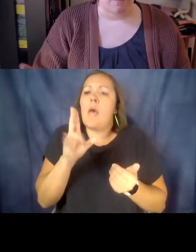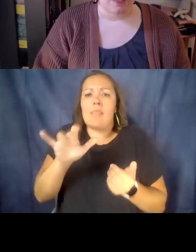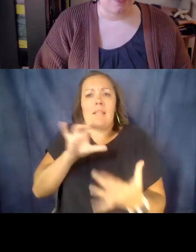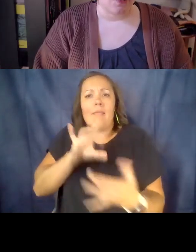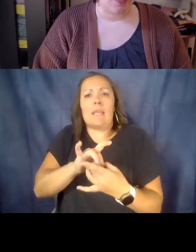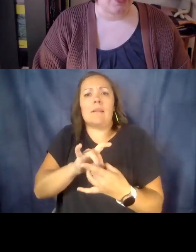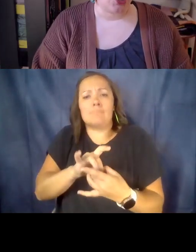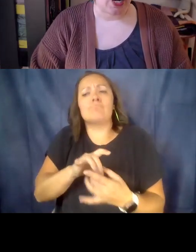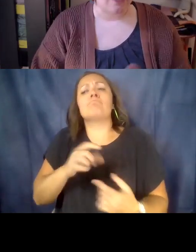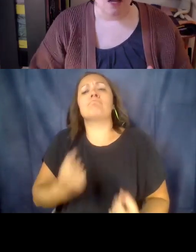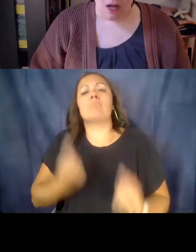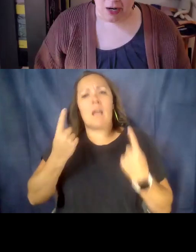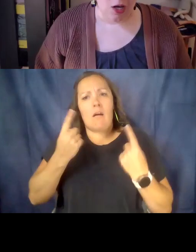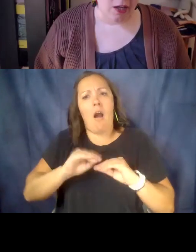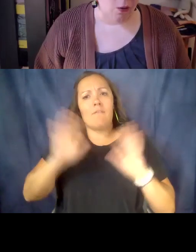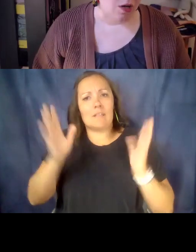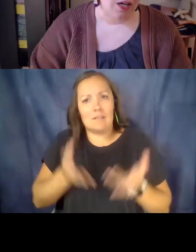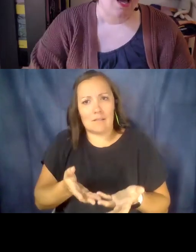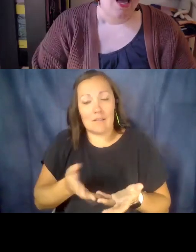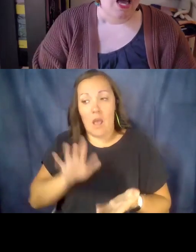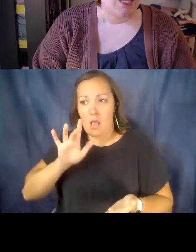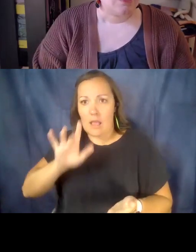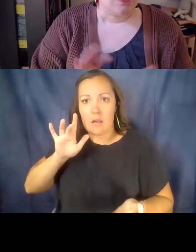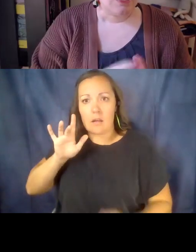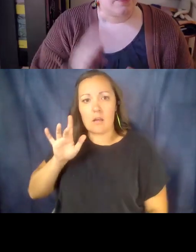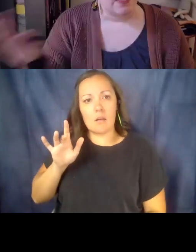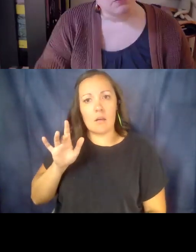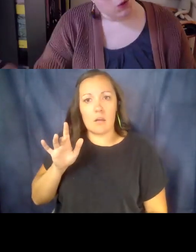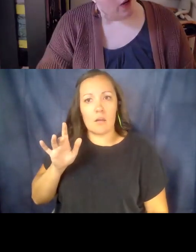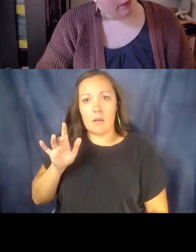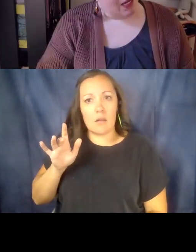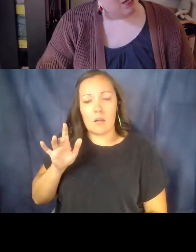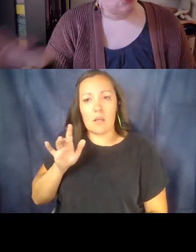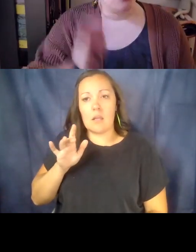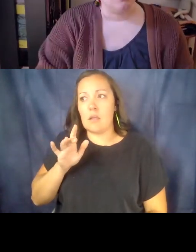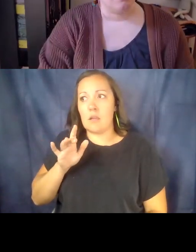obviously these are links, great. I go to click on one and instead of taking you to a web page,